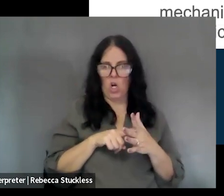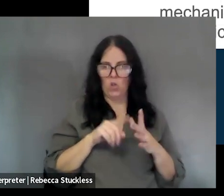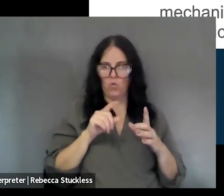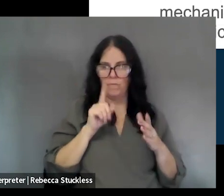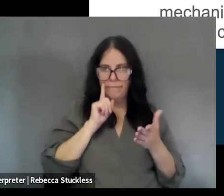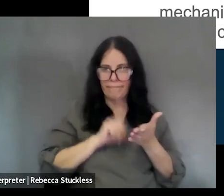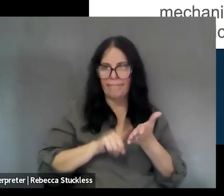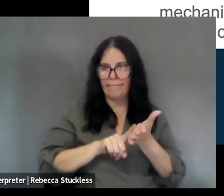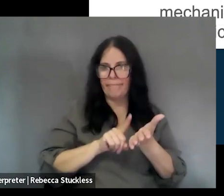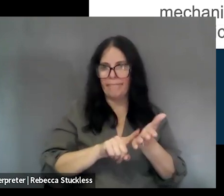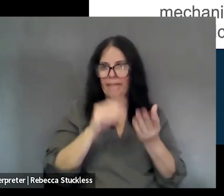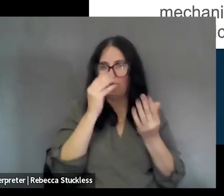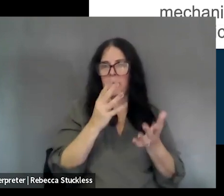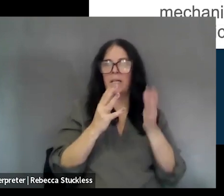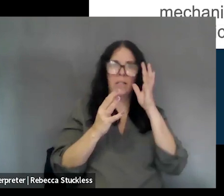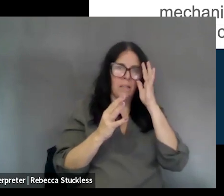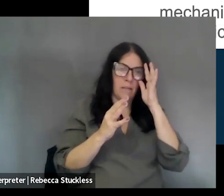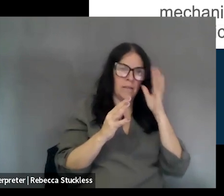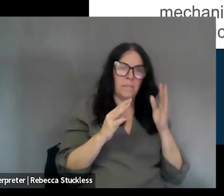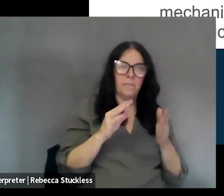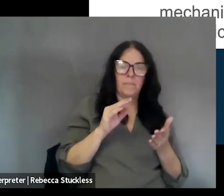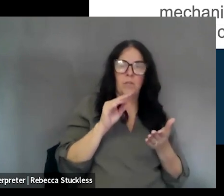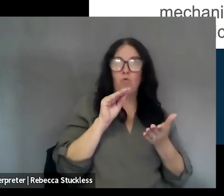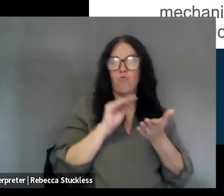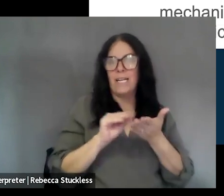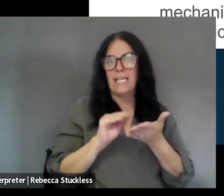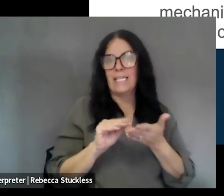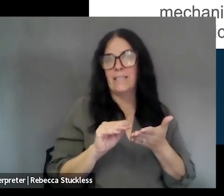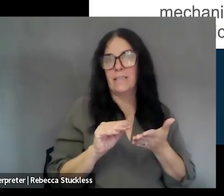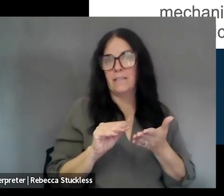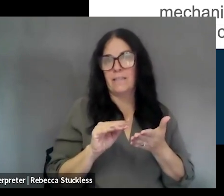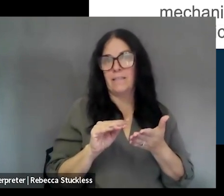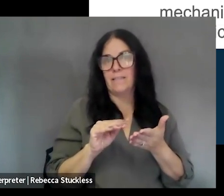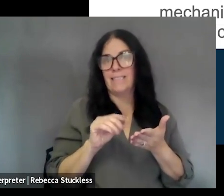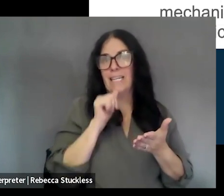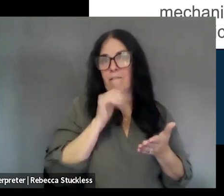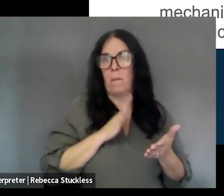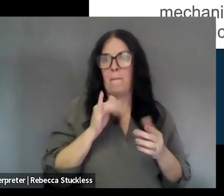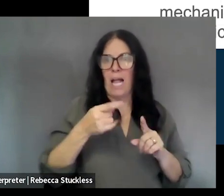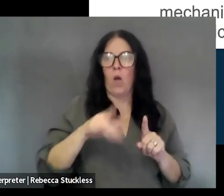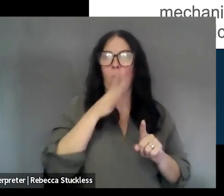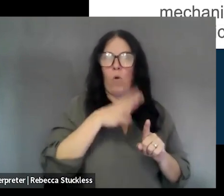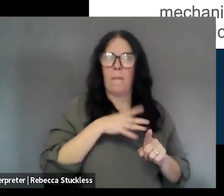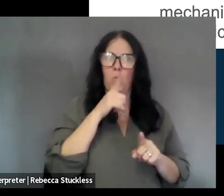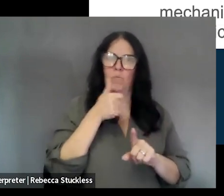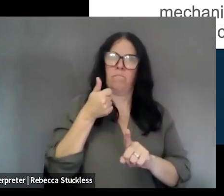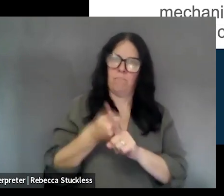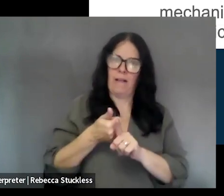guess, especially written informally by um neurodivergent women on the spectrum, and they were